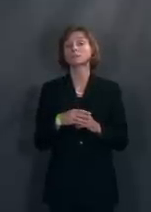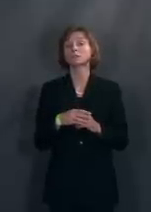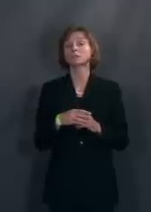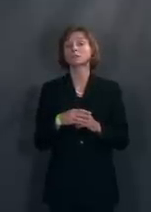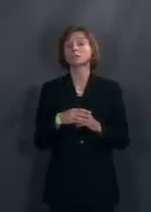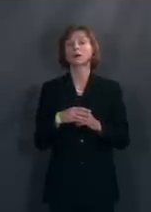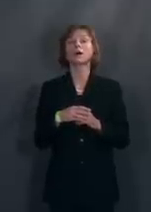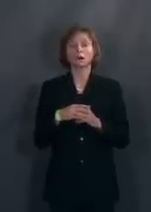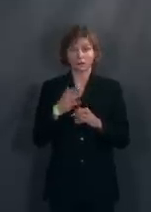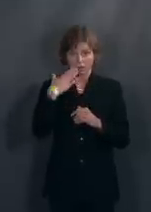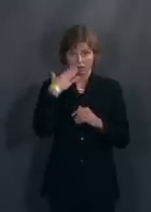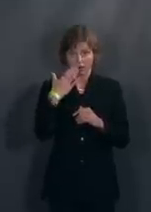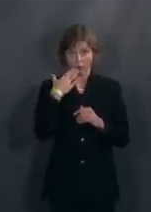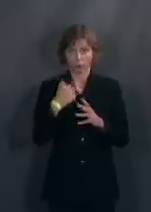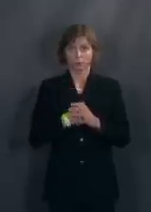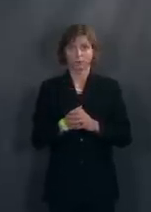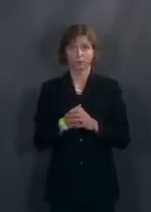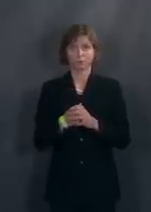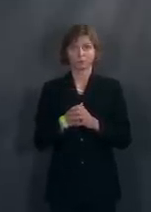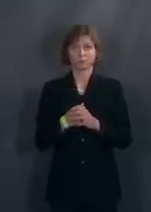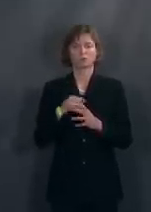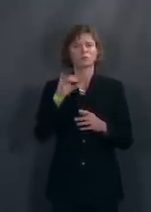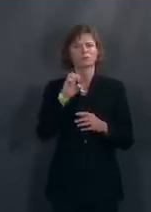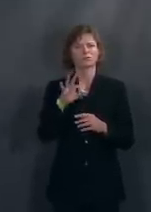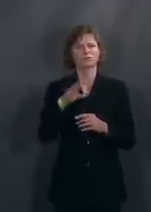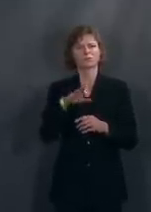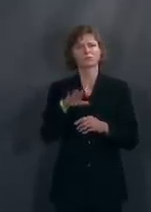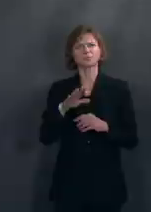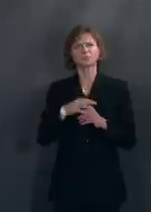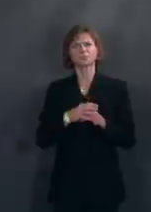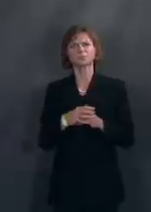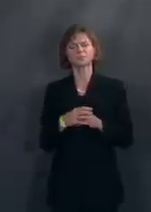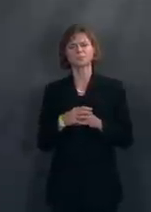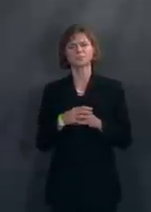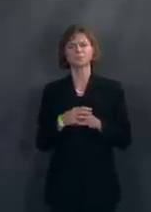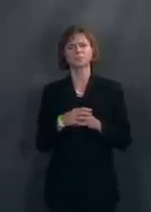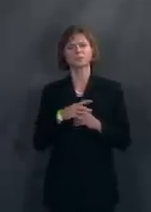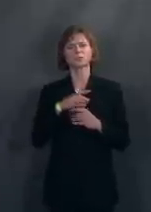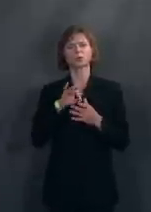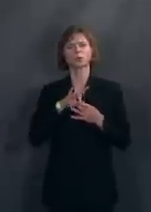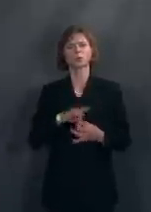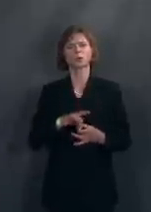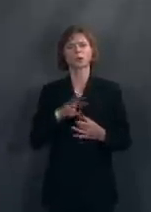The Press: Thanks for doing the call, Jeff. On the Pharmacy Alliance,